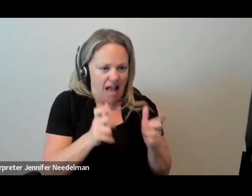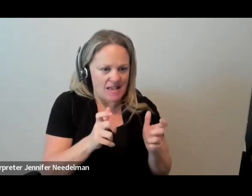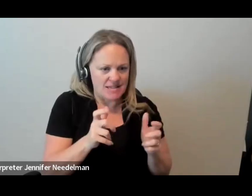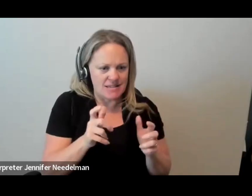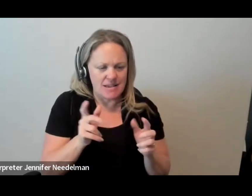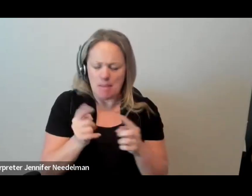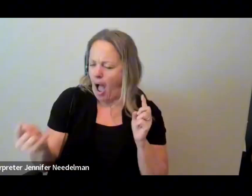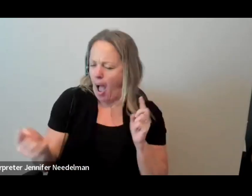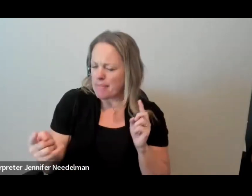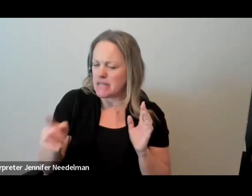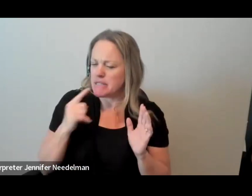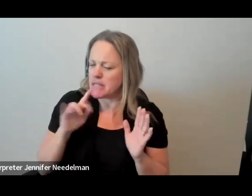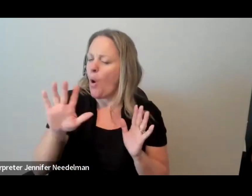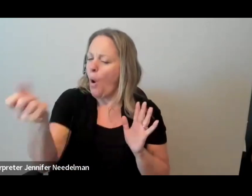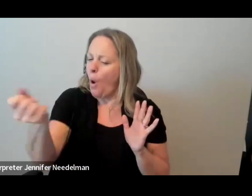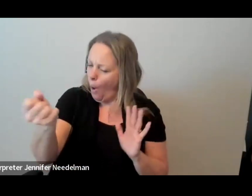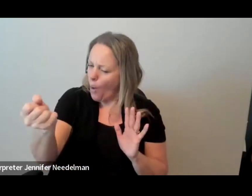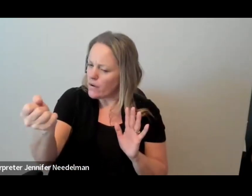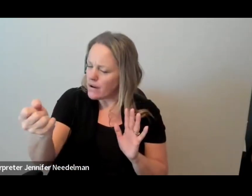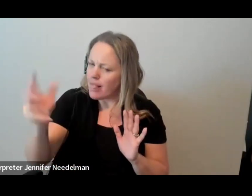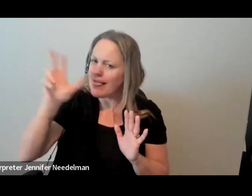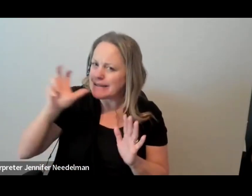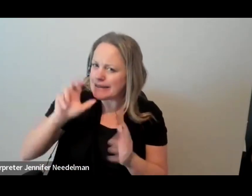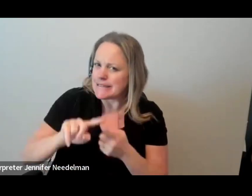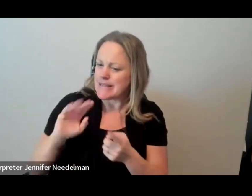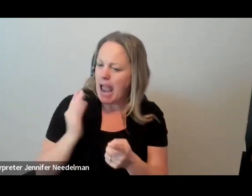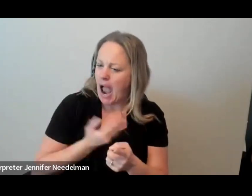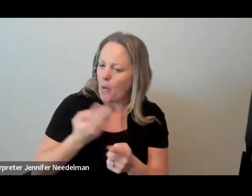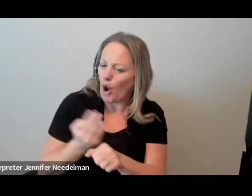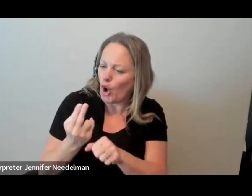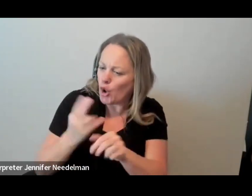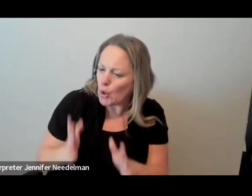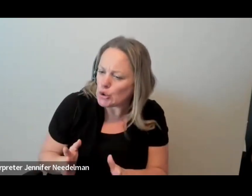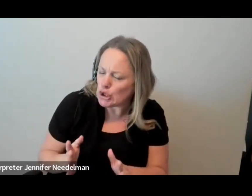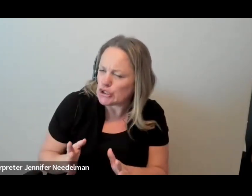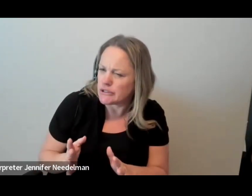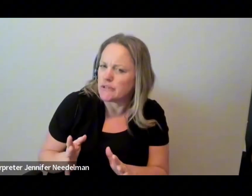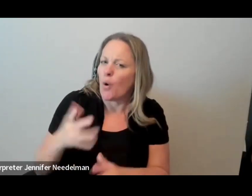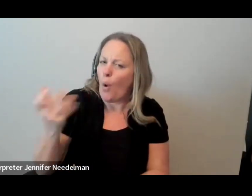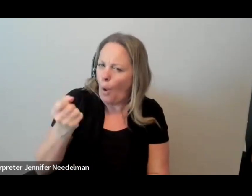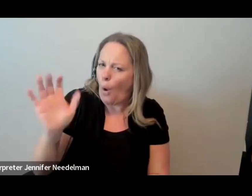like let's pull back, let's listen to our users. And I, I've not really found